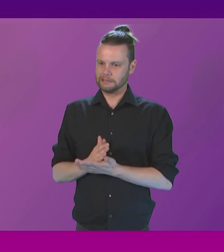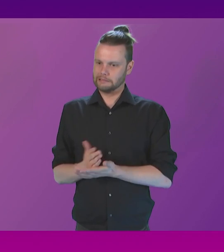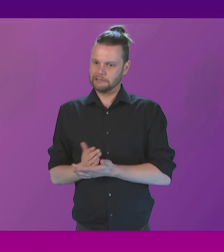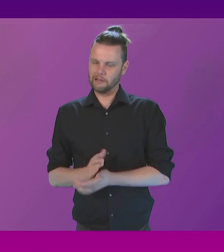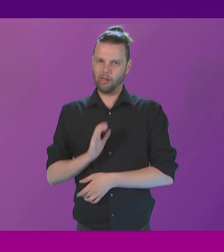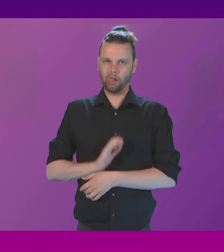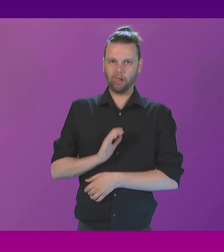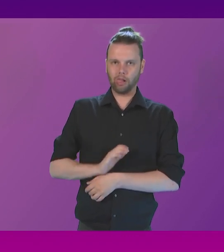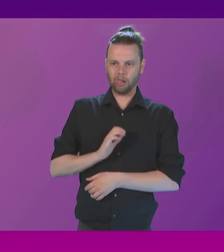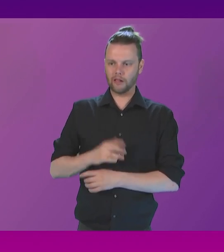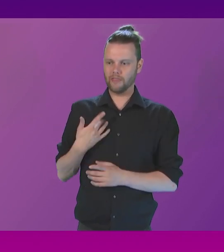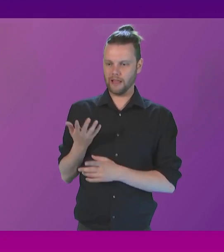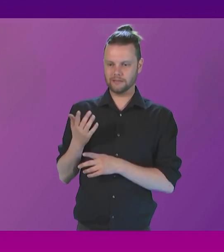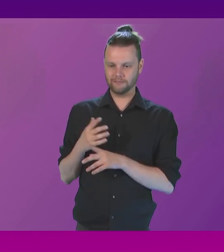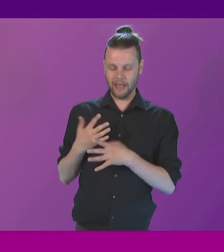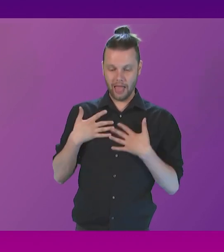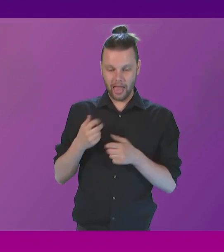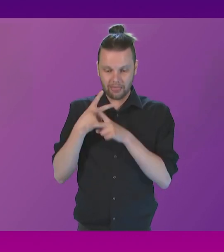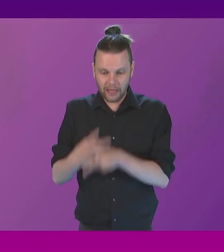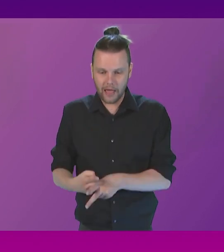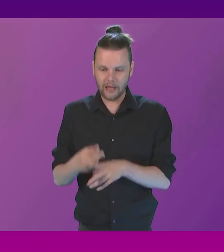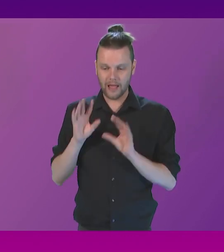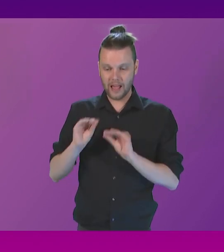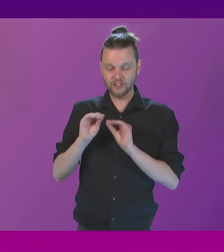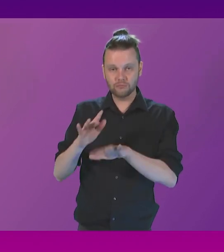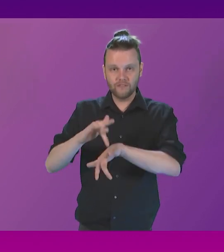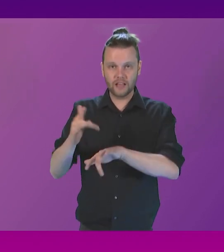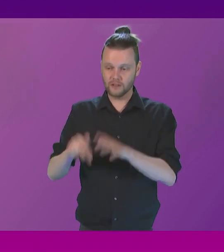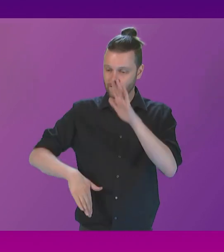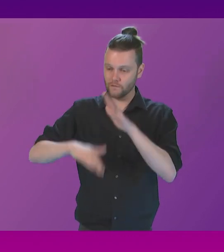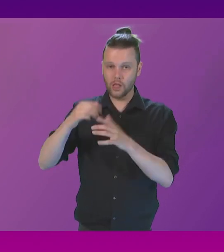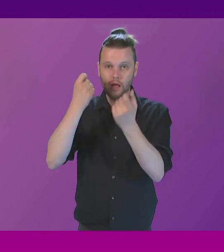adoptive parents that healthcare and education professionals understand the needs of adopted